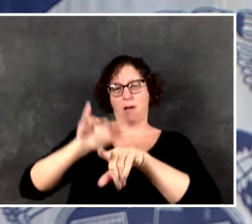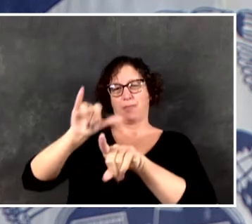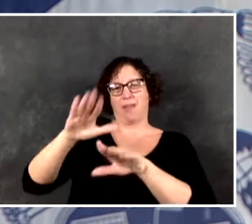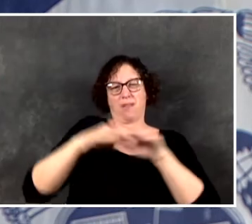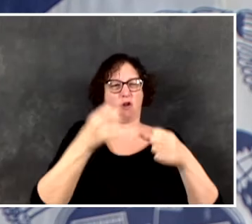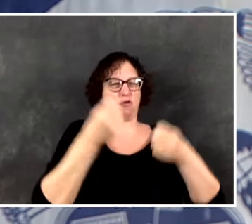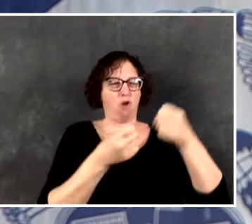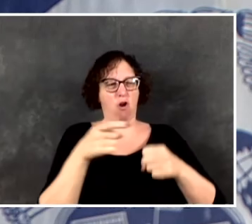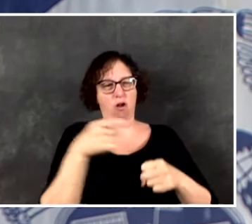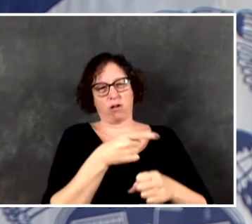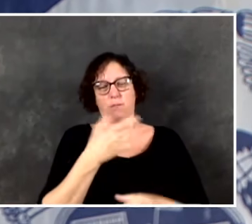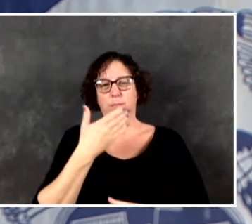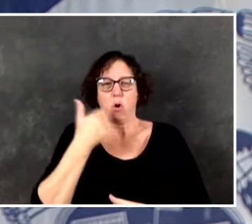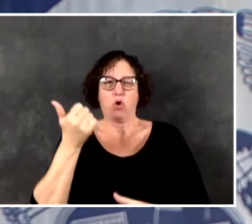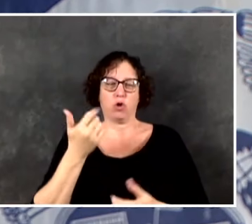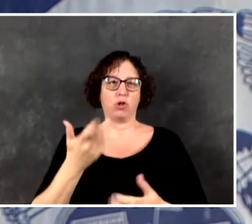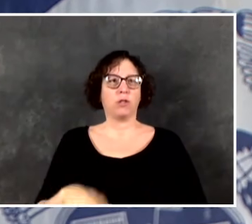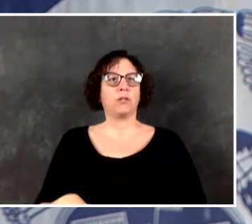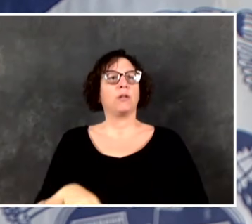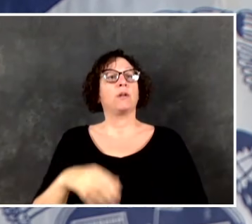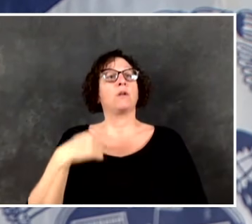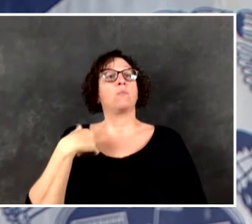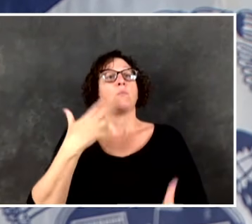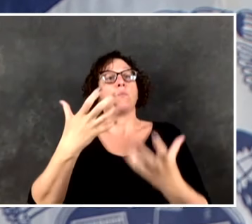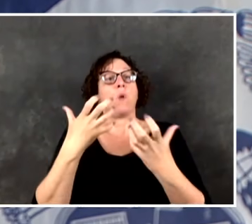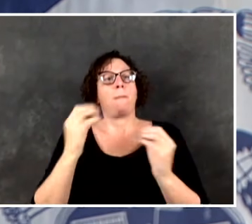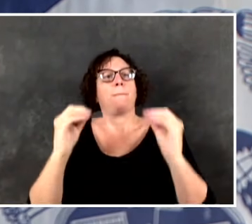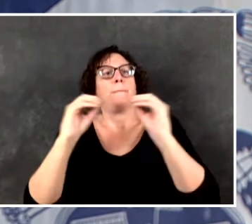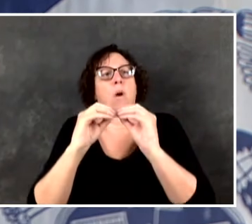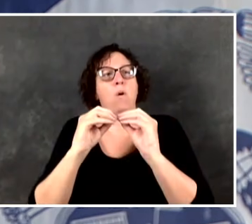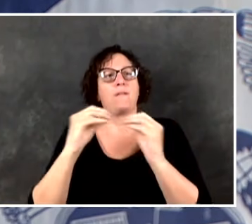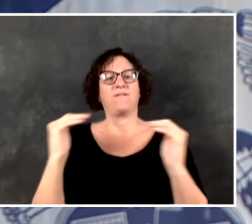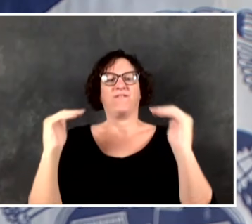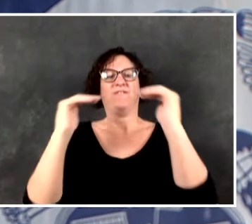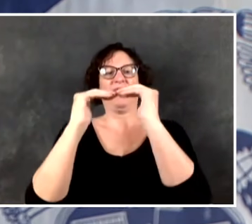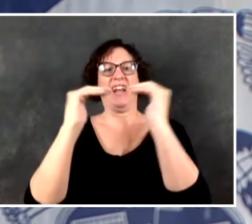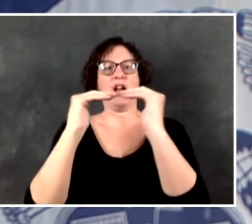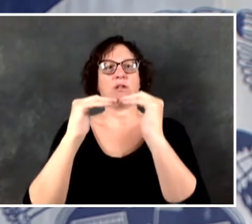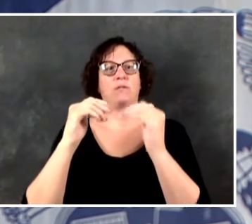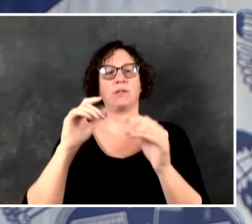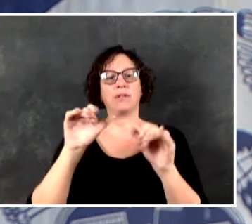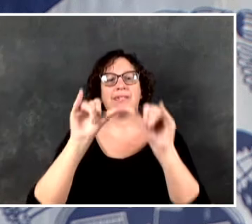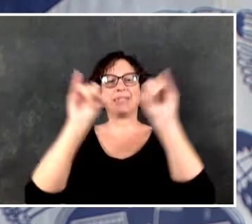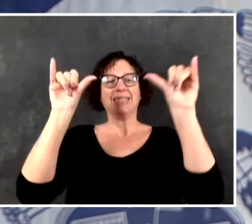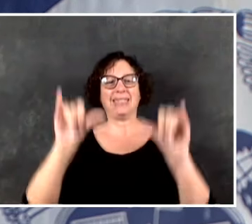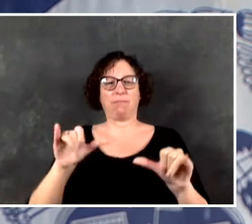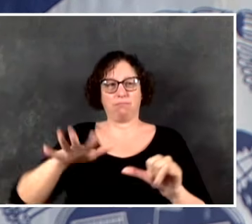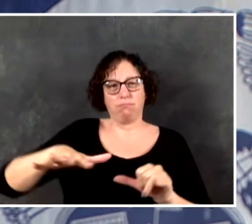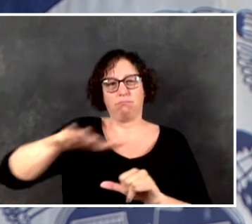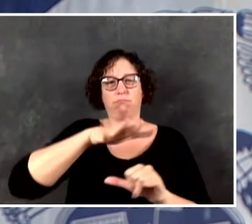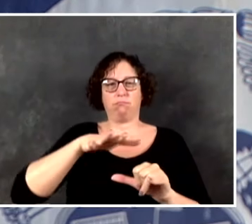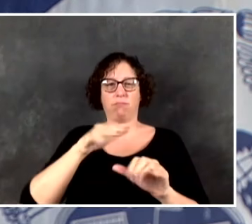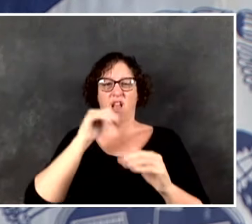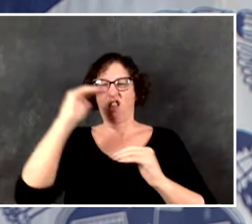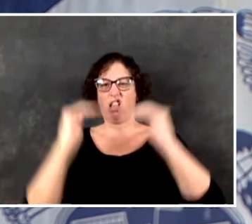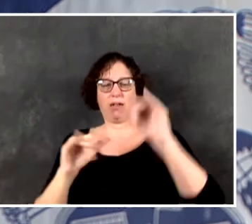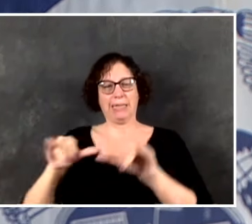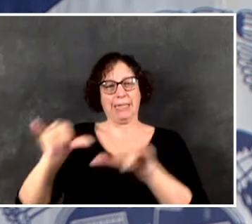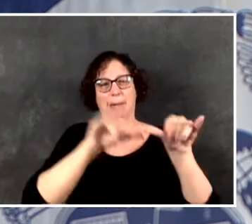PROTECTING ITS GLOBAL WARMING, REDUCING CONGESTION, AND IS MORE FAIR AND AIVALABLE TO PEOPLE.